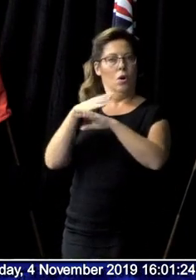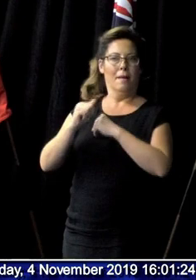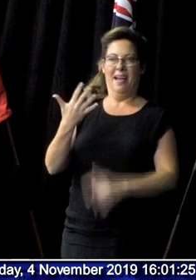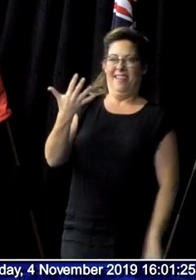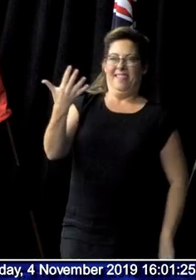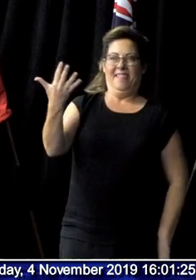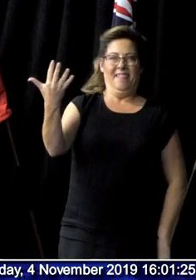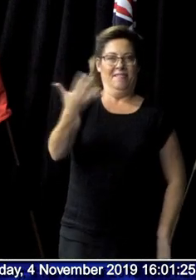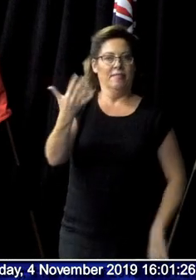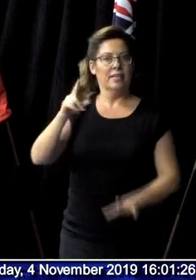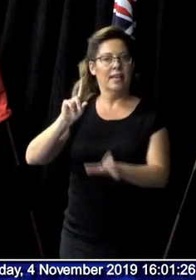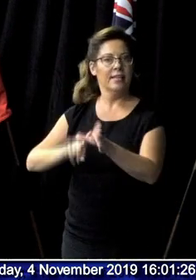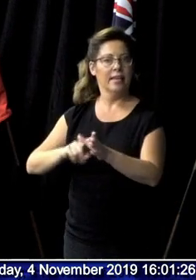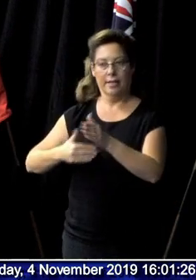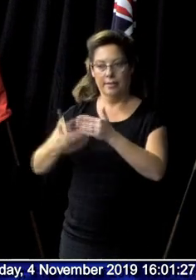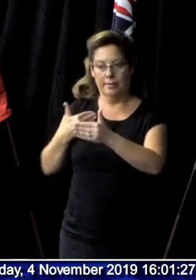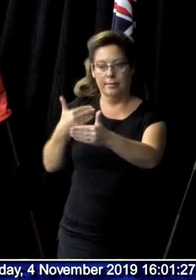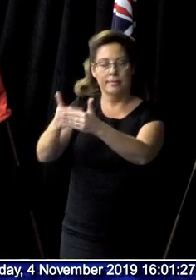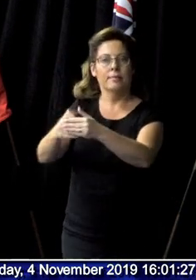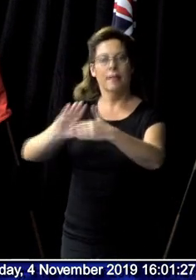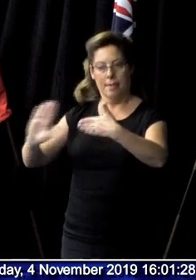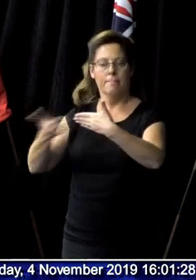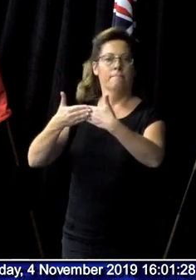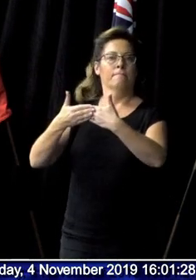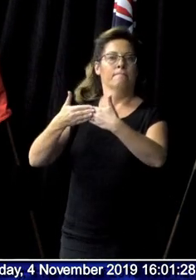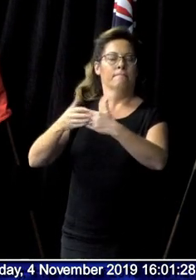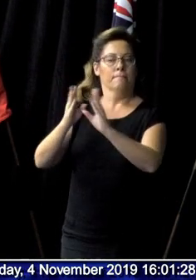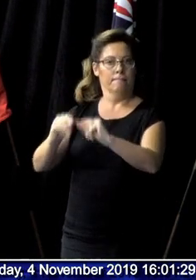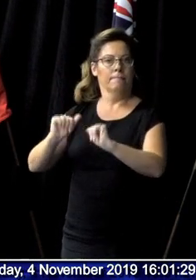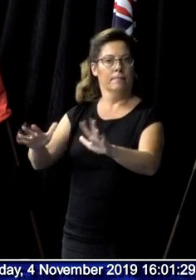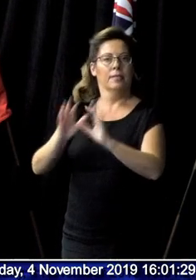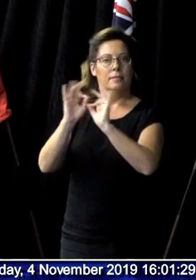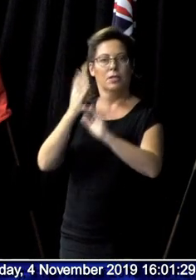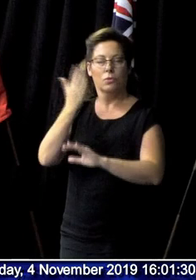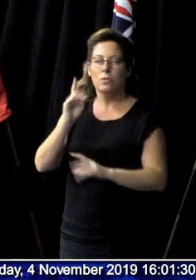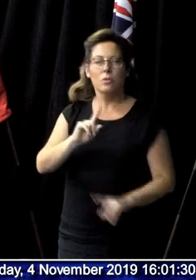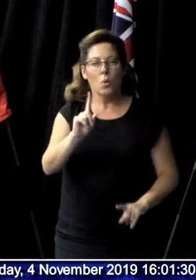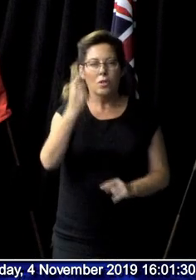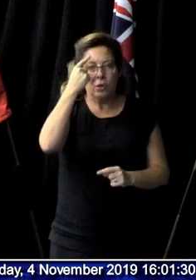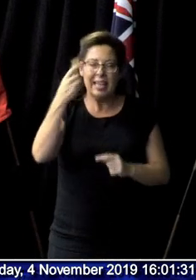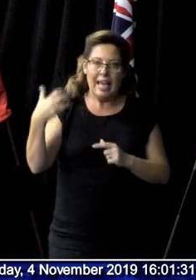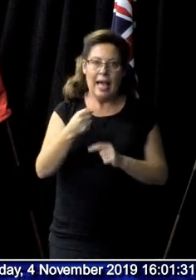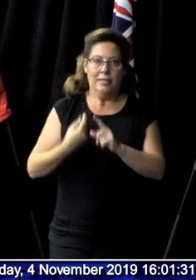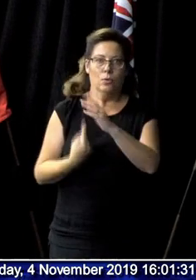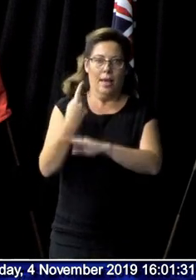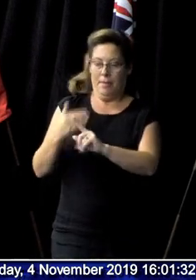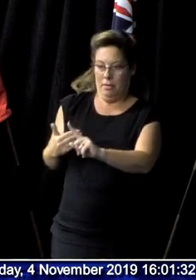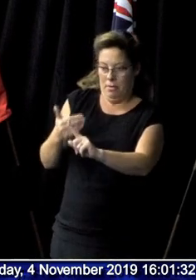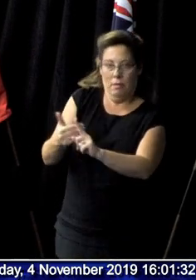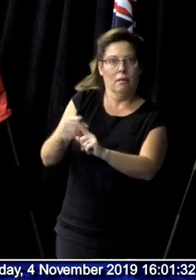have to happen over 15 years to bring about the end of separate special schools?